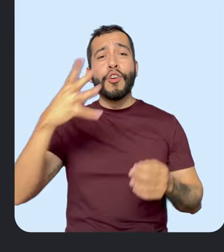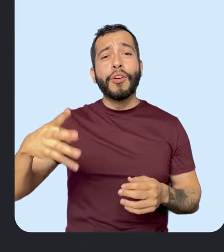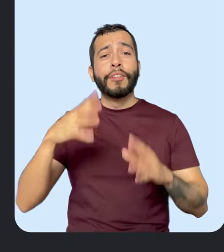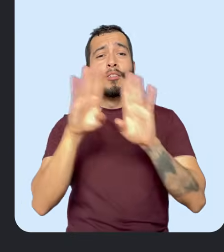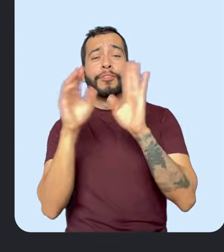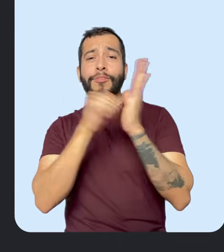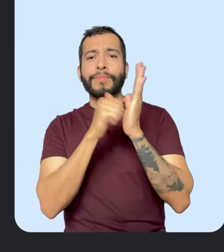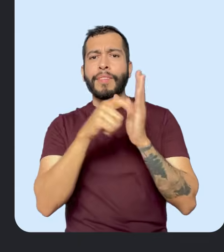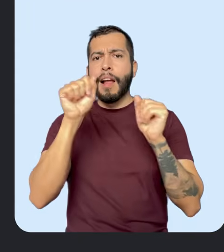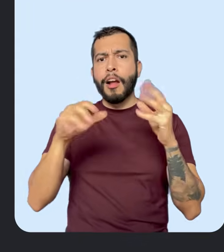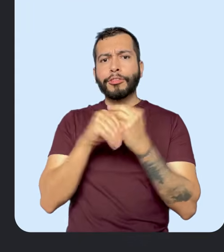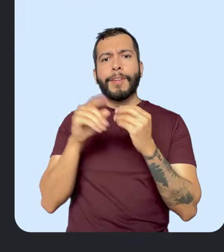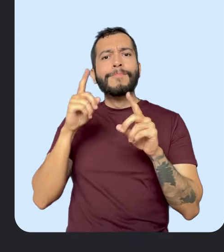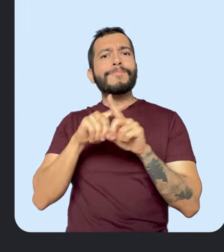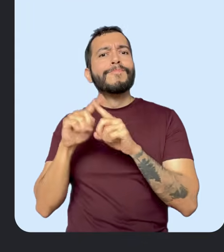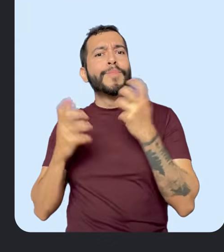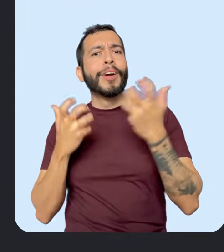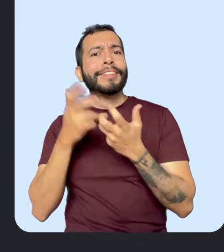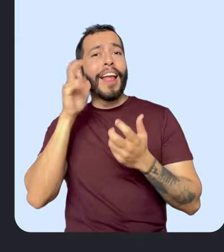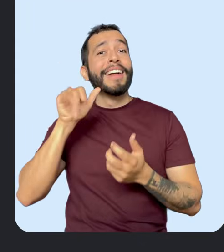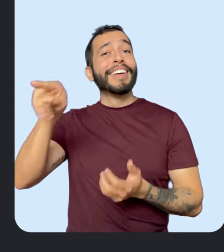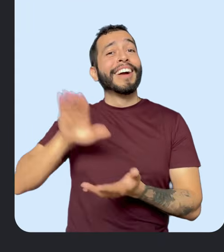users can now add their own personalized sounds for appliances in their kitchen,